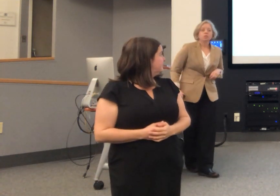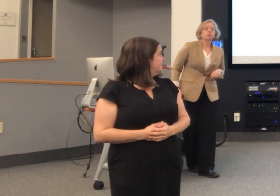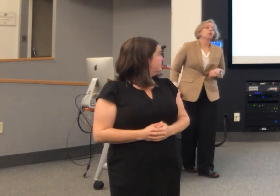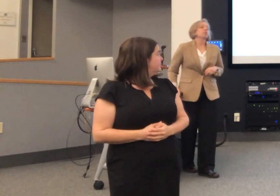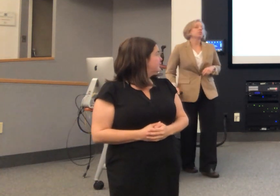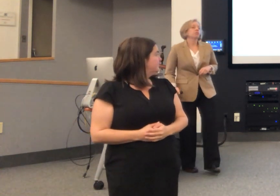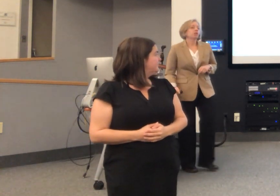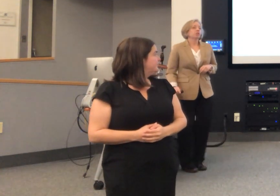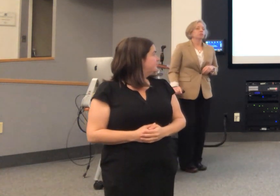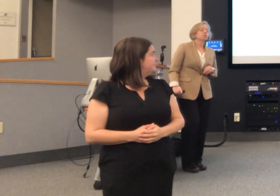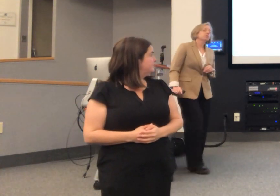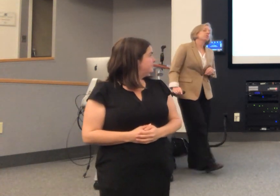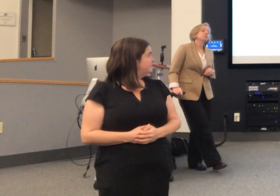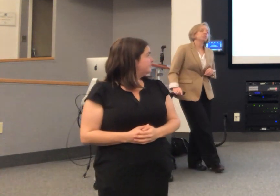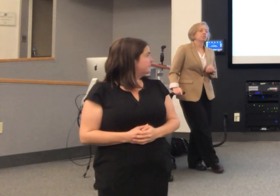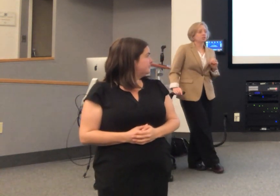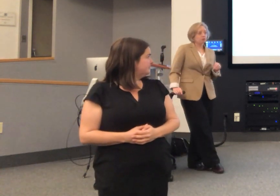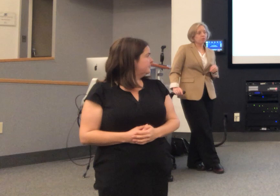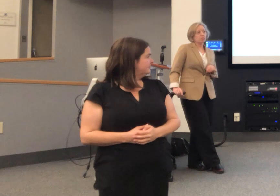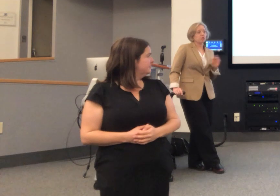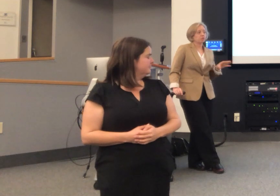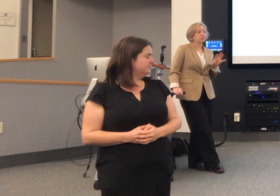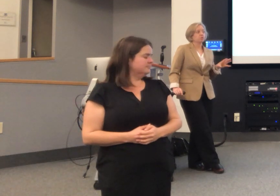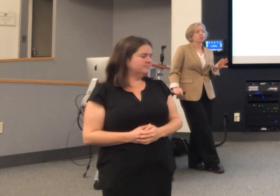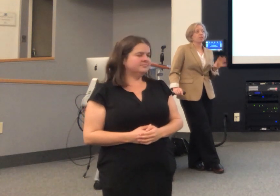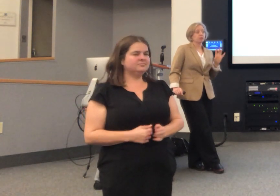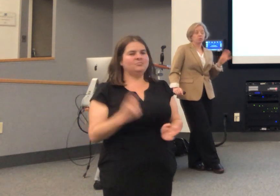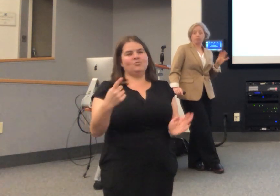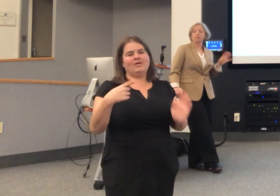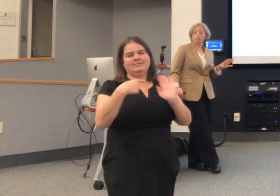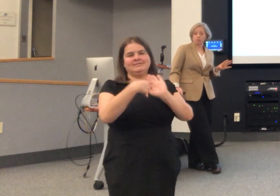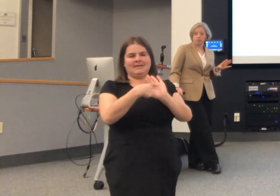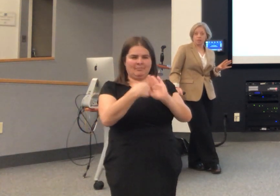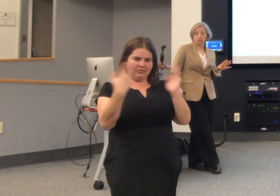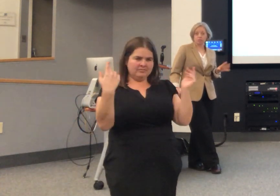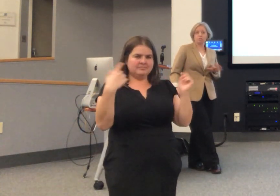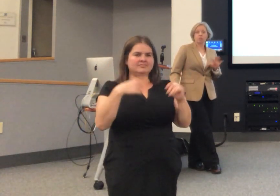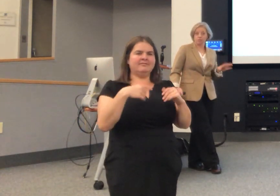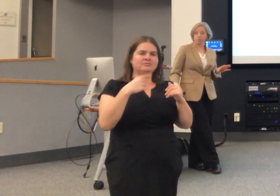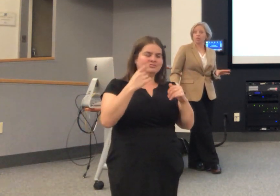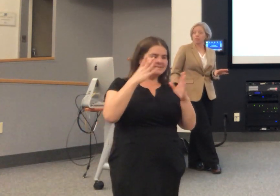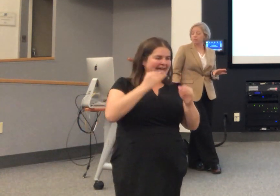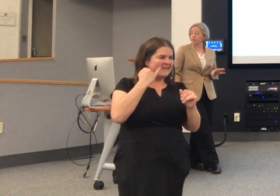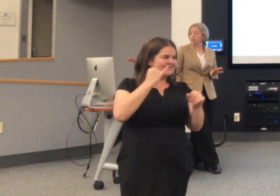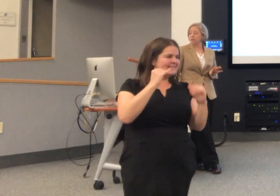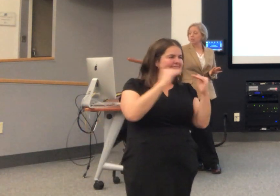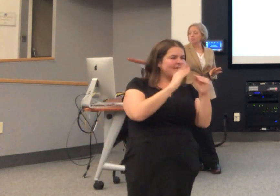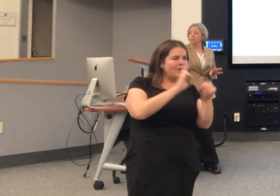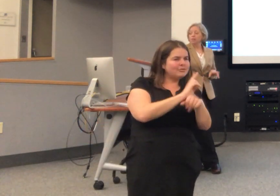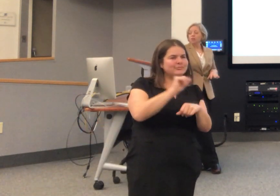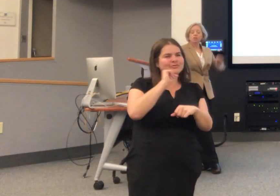So under fair use, to determine whether the use you're making would be considered fair use, and therefore not infringement,